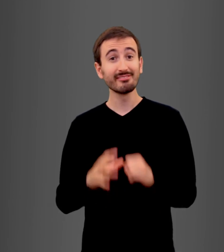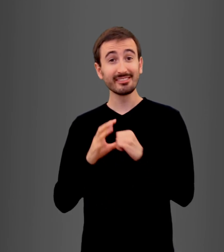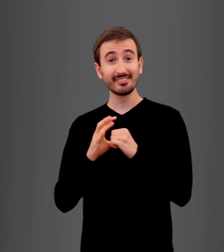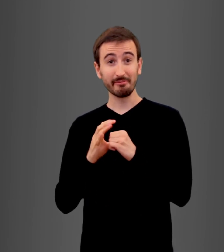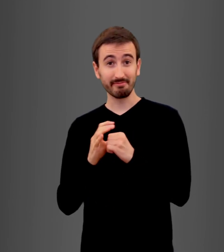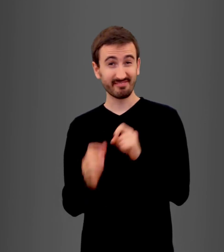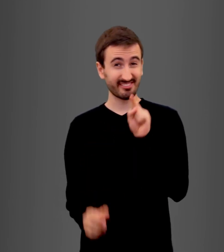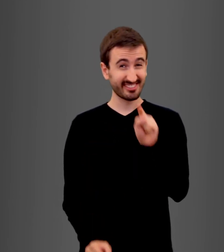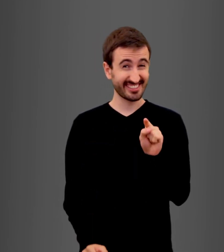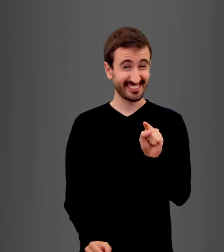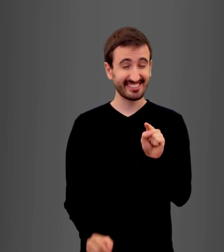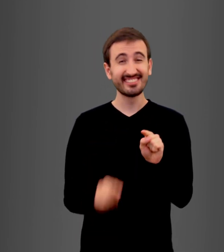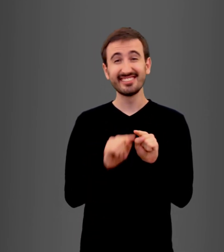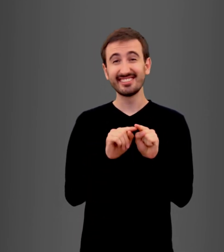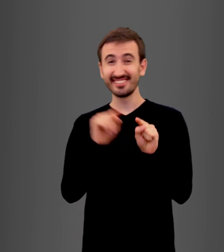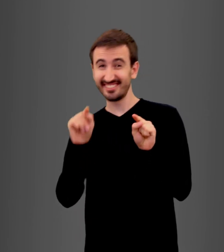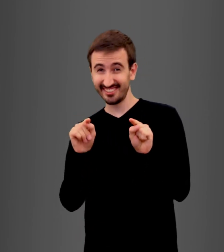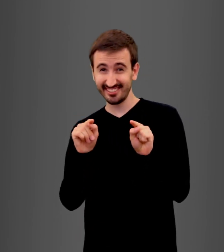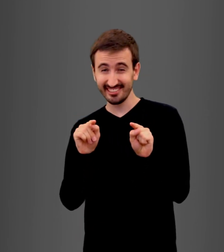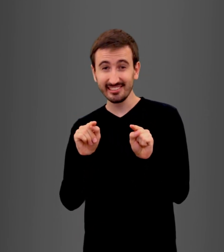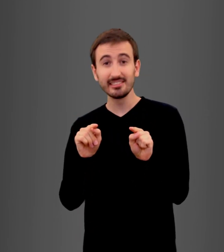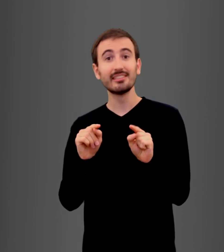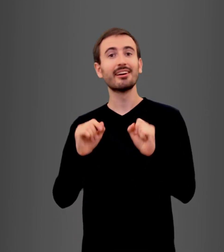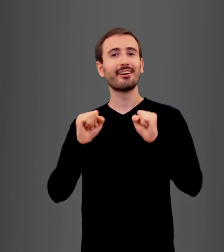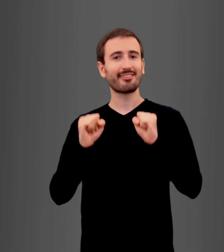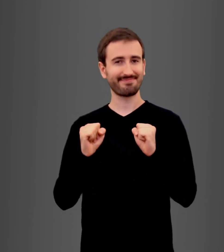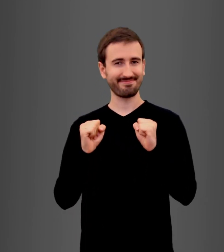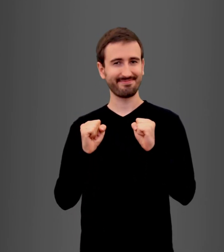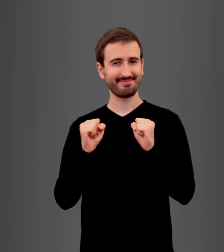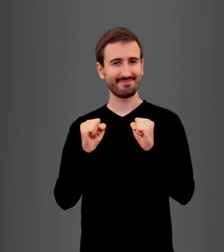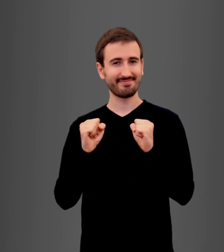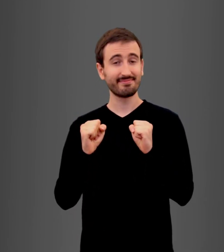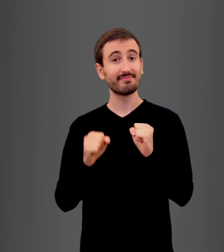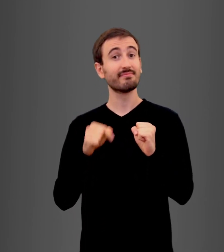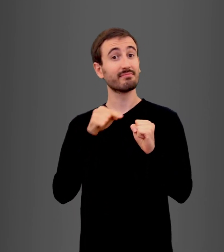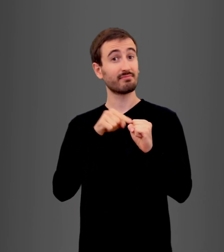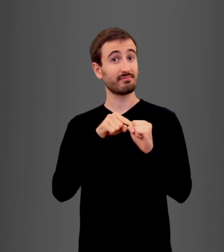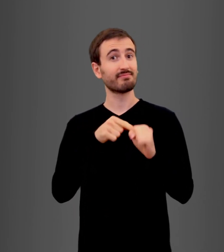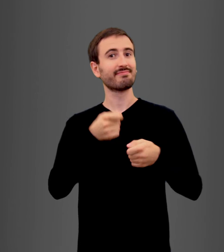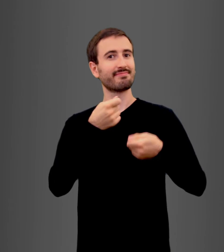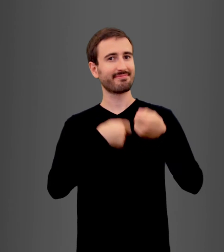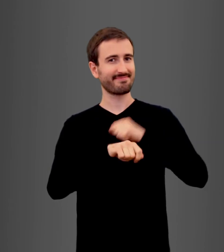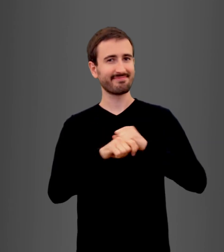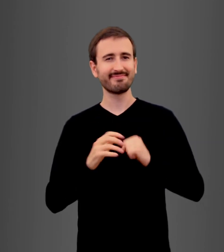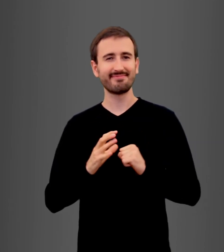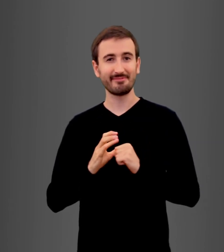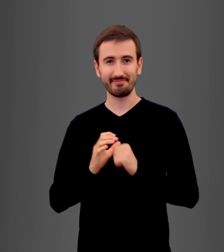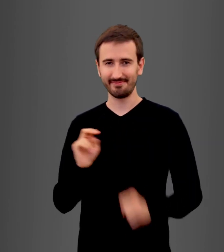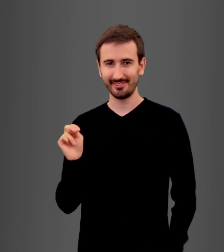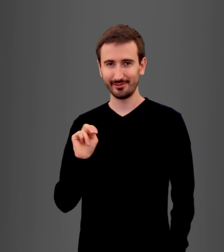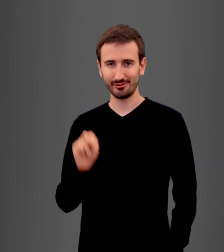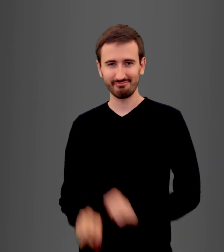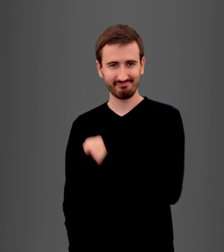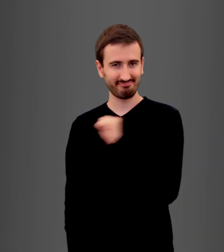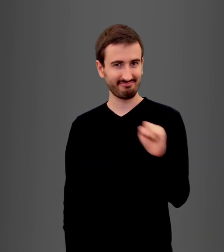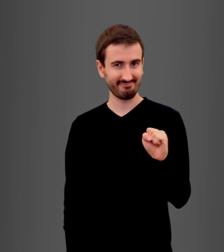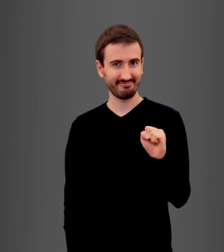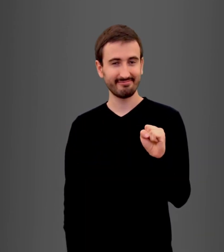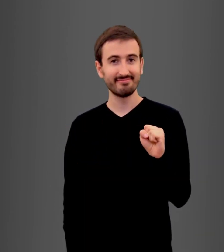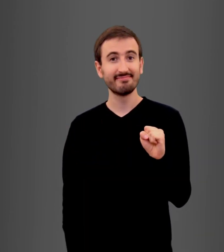in any two adjacent lattice sites, one carbon atom is replaced by a nitrogen atom